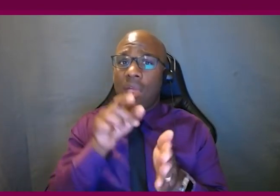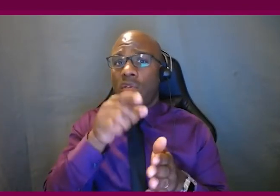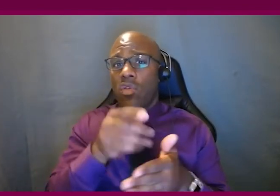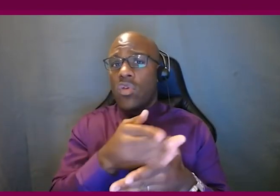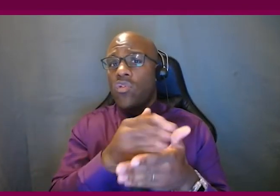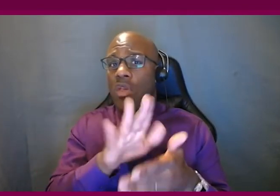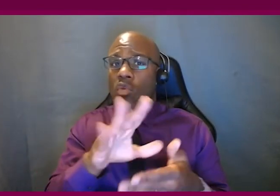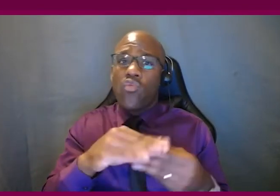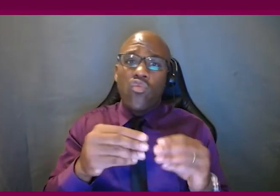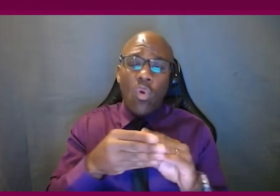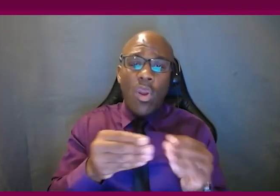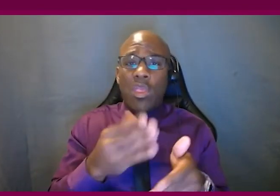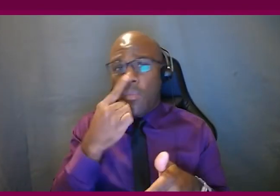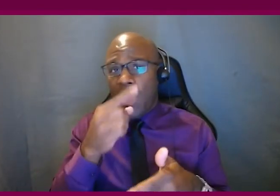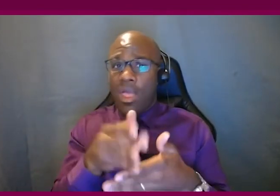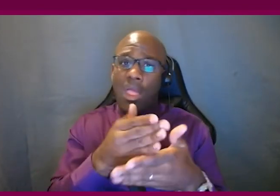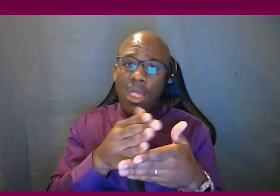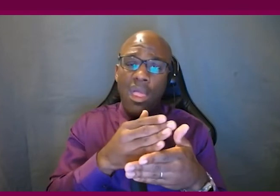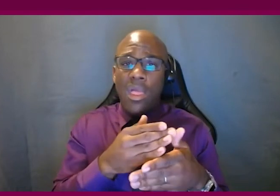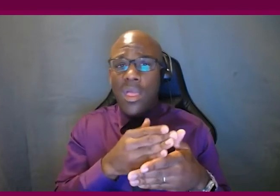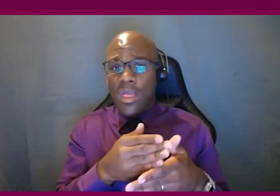and just focus on your strengths.